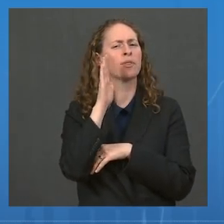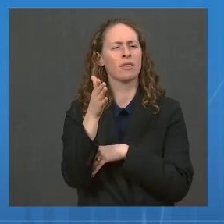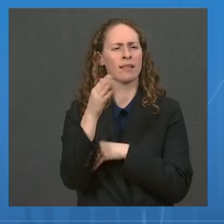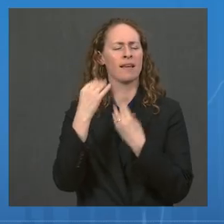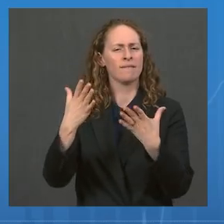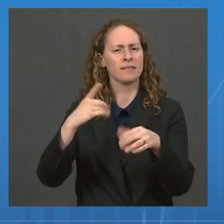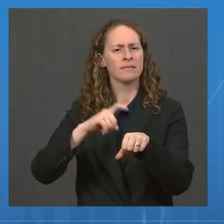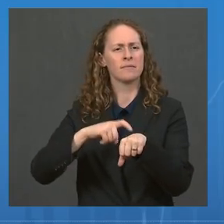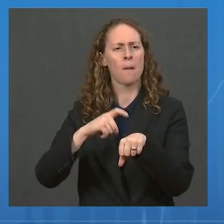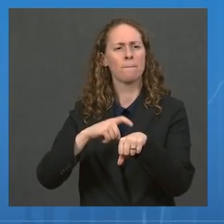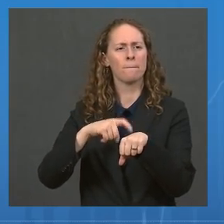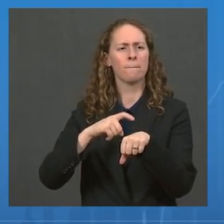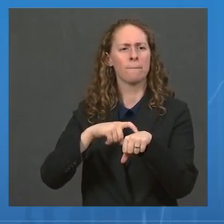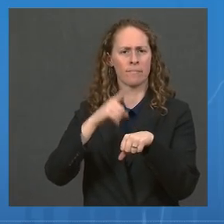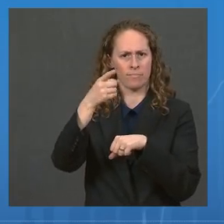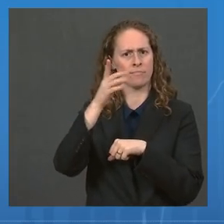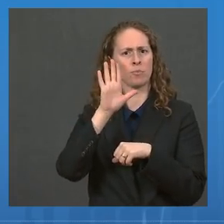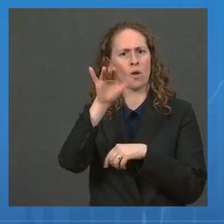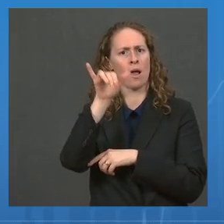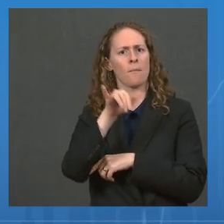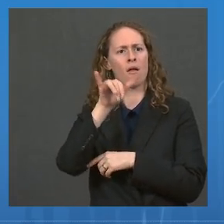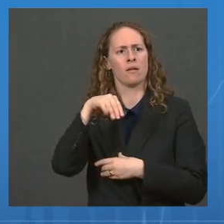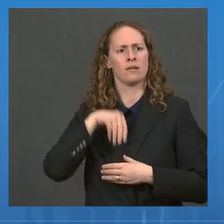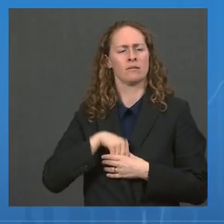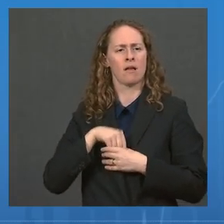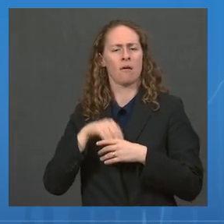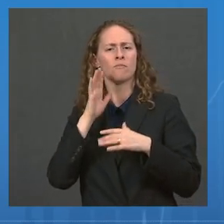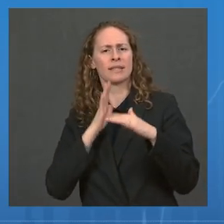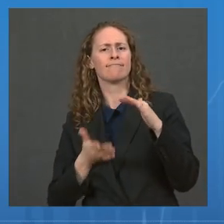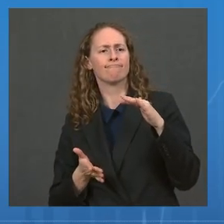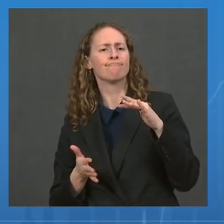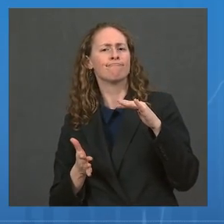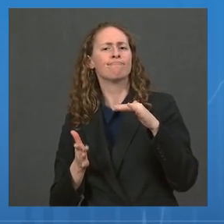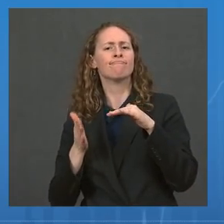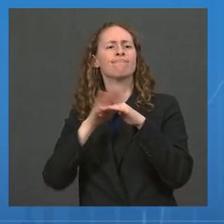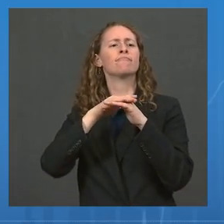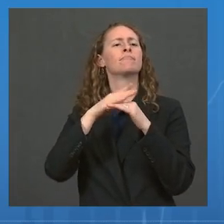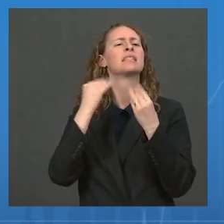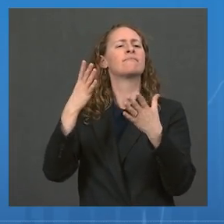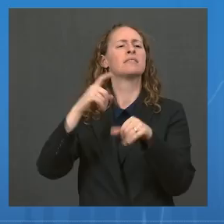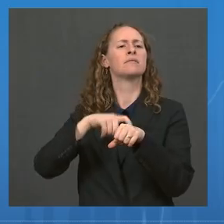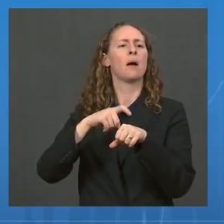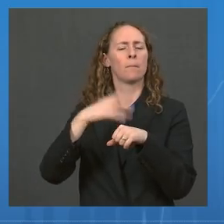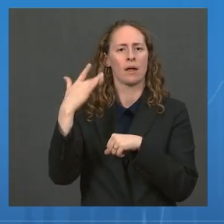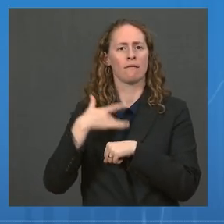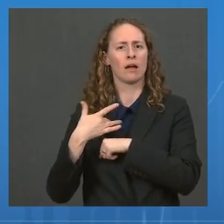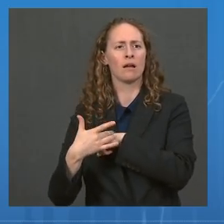So, I think there might be a natural feeling, "Well, gee, I'm getting anxious. I really want to get my third shot right now